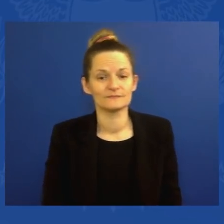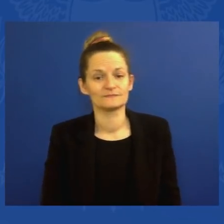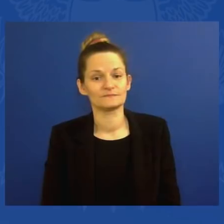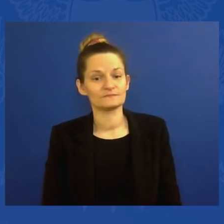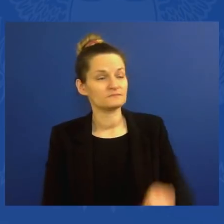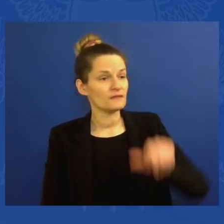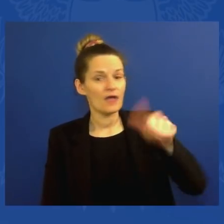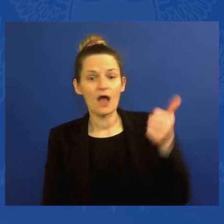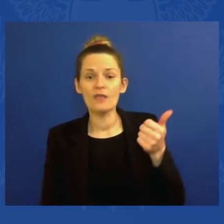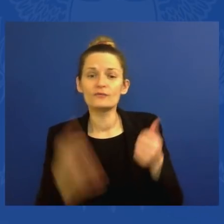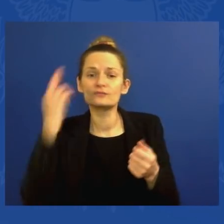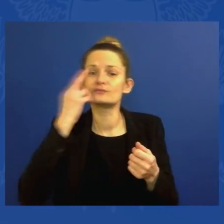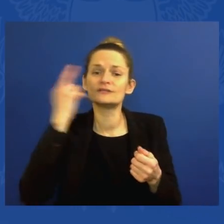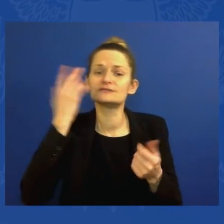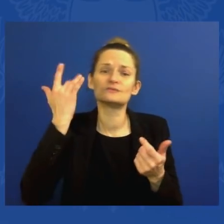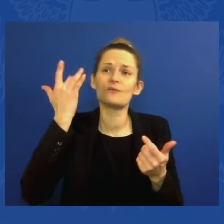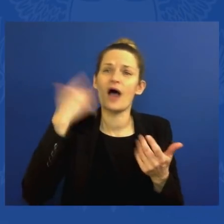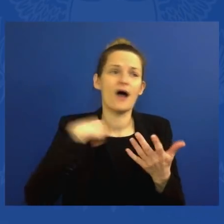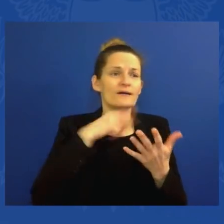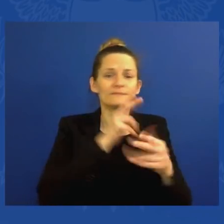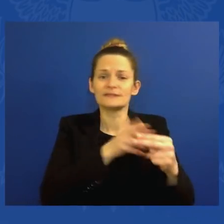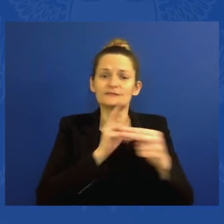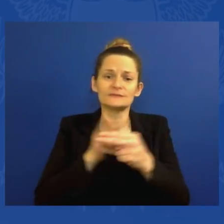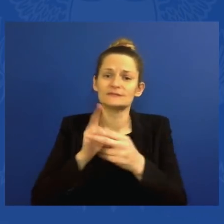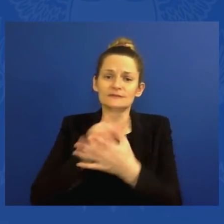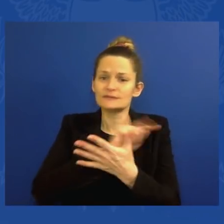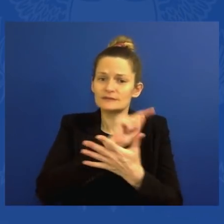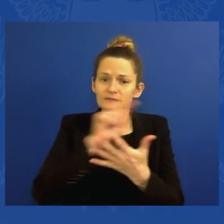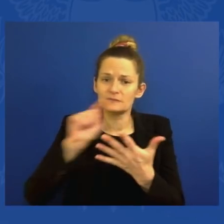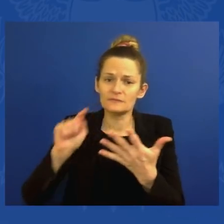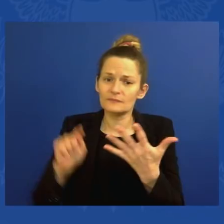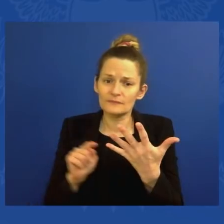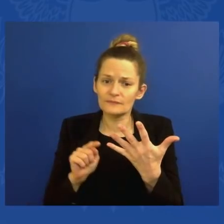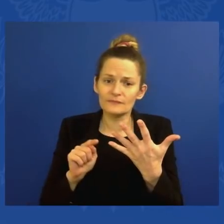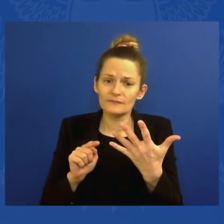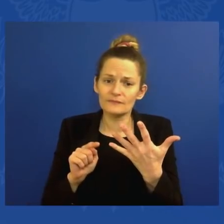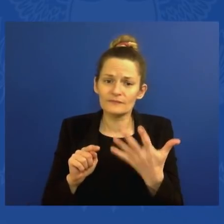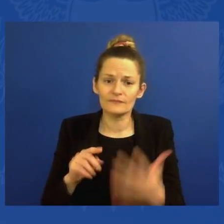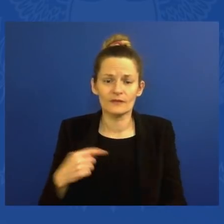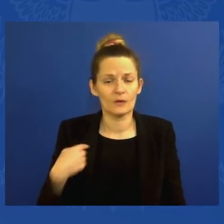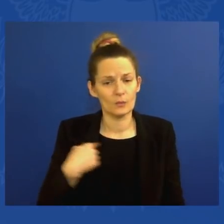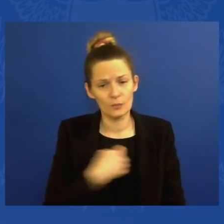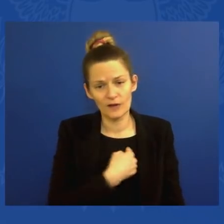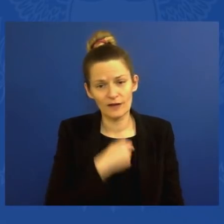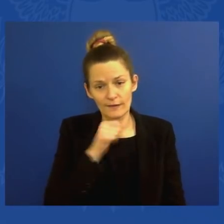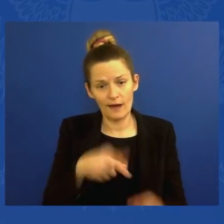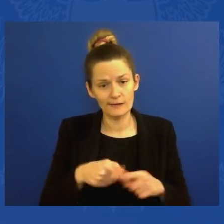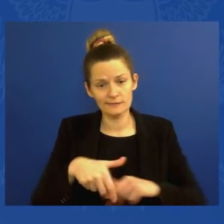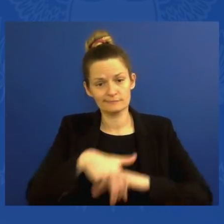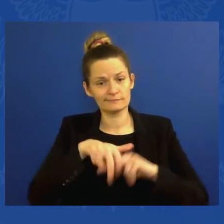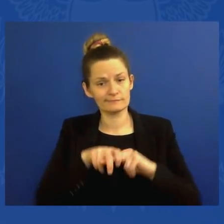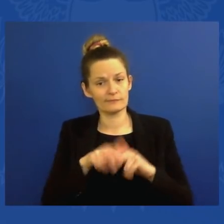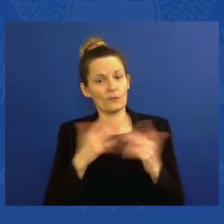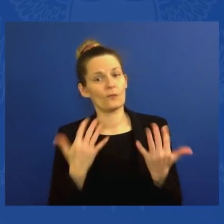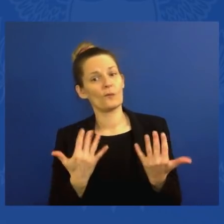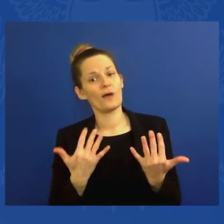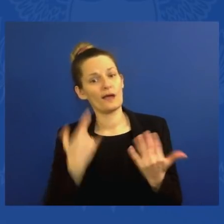We're not waiting for others to manufacture the products we invented. We know what to do. We know how to manufacture things in America.